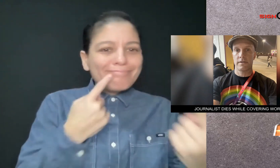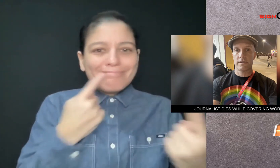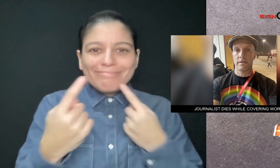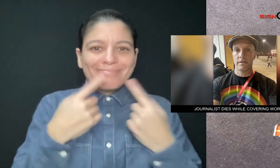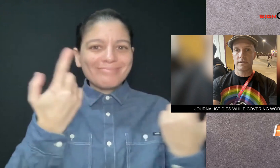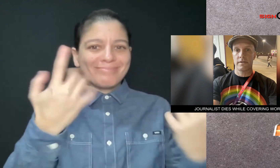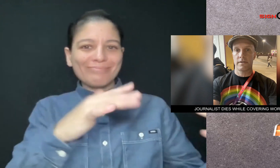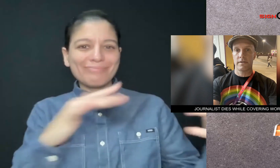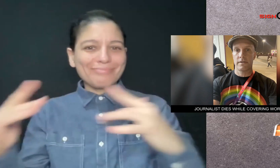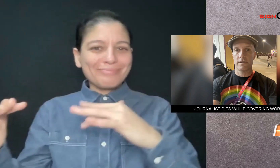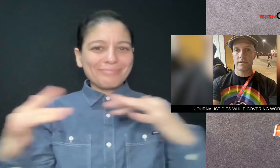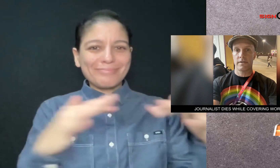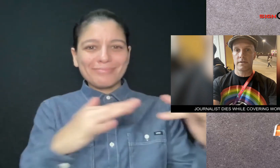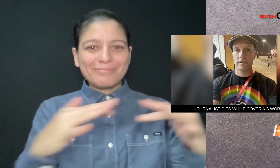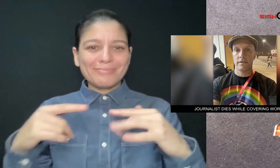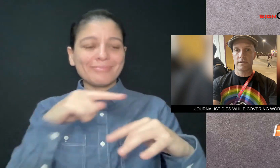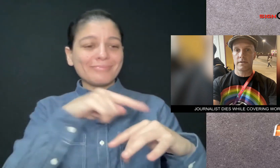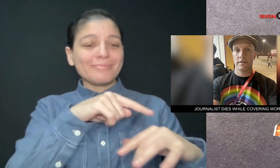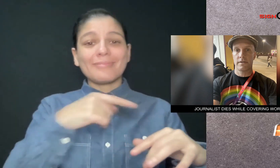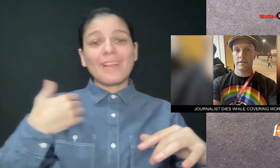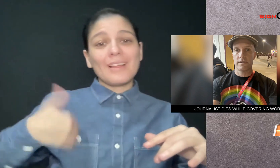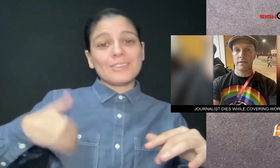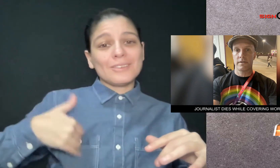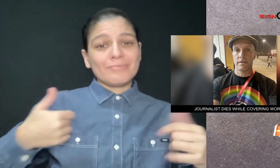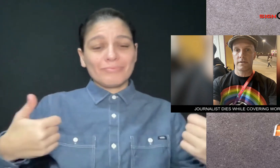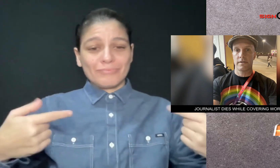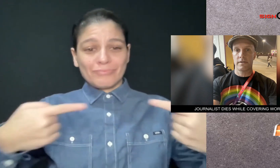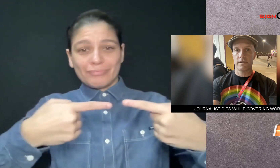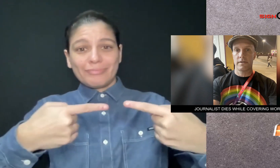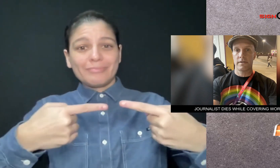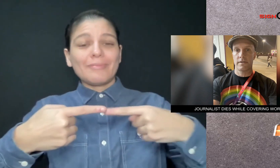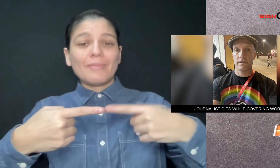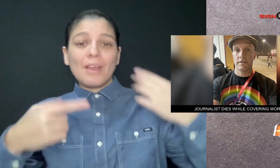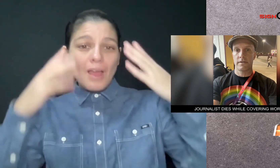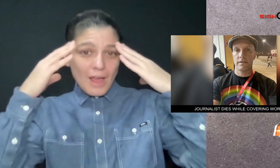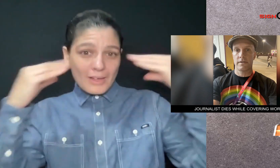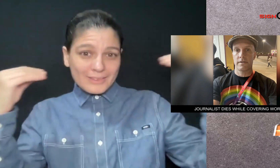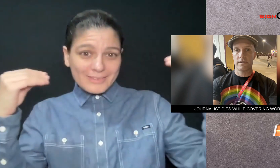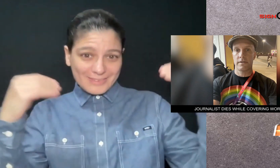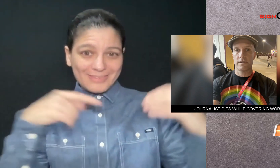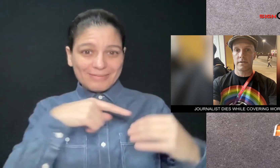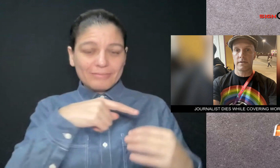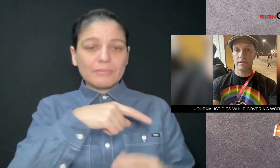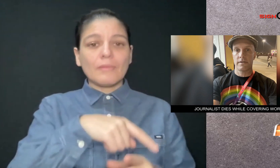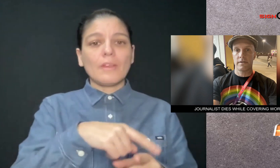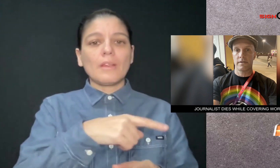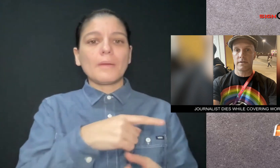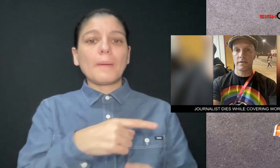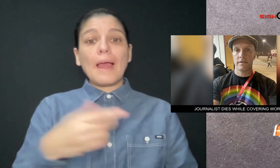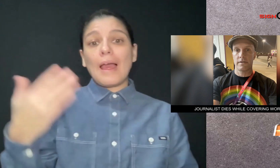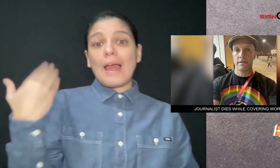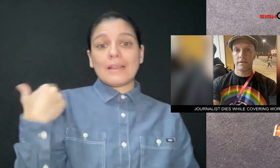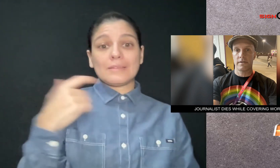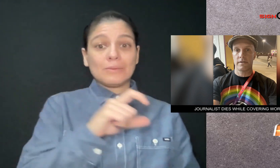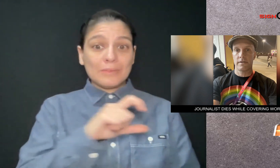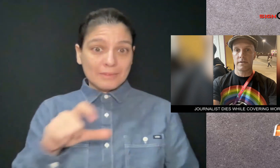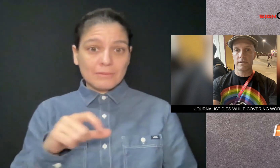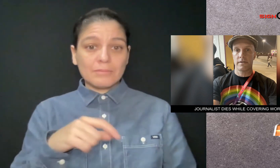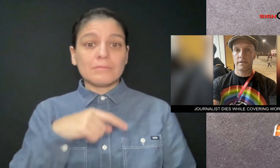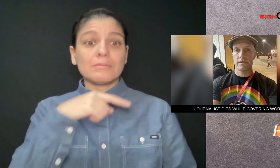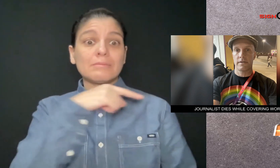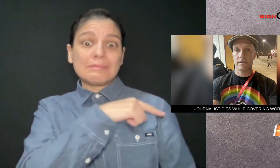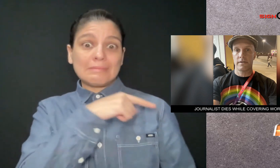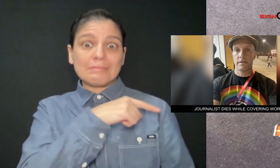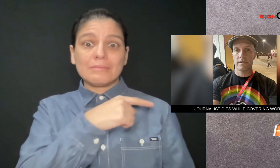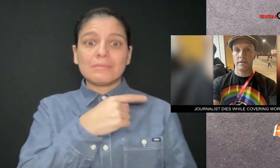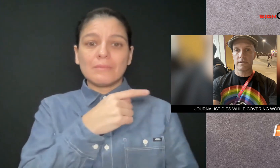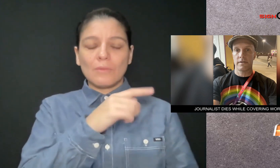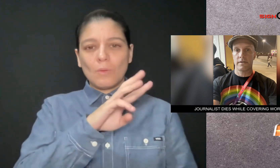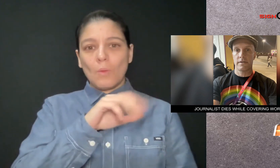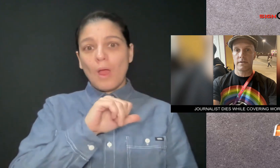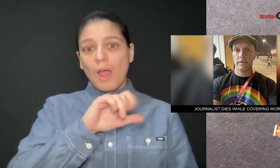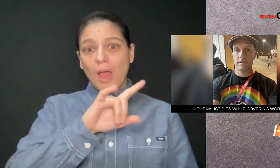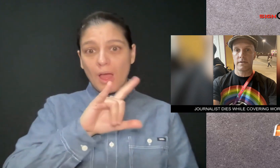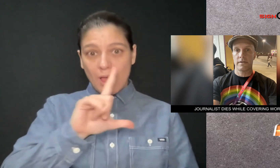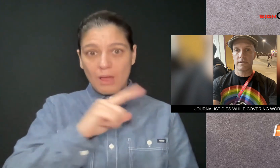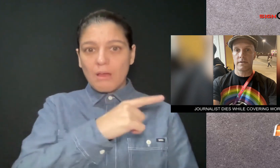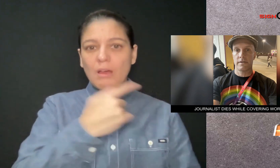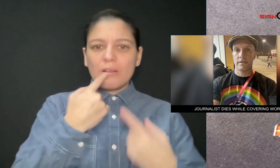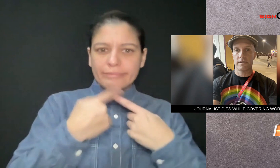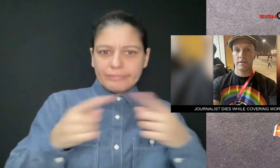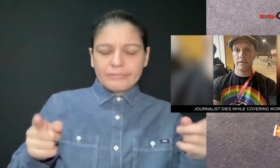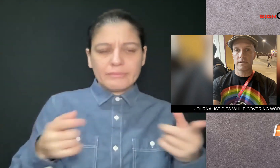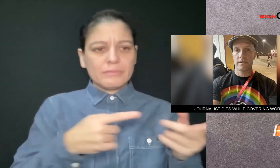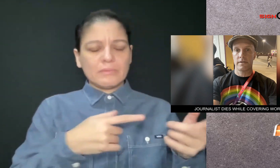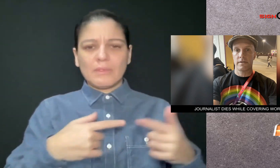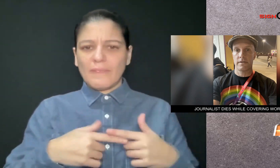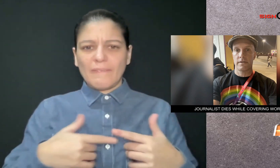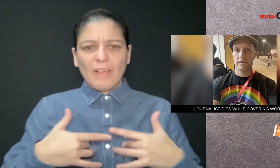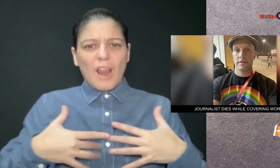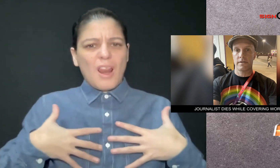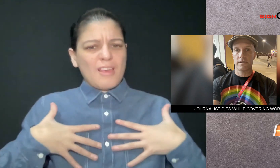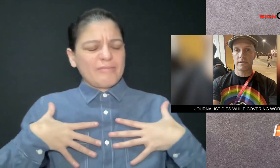and Netherlands last week Wahl announced on his podcast that